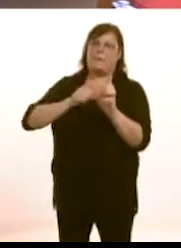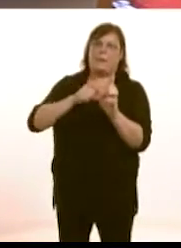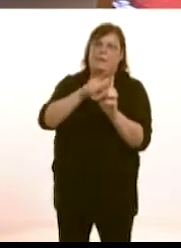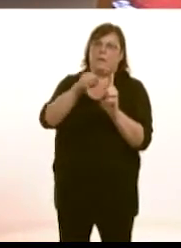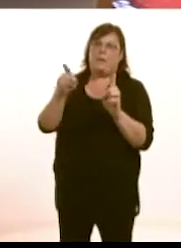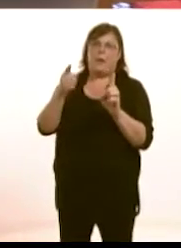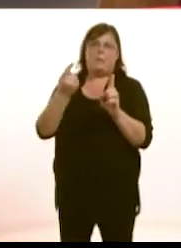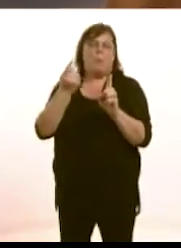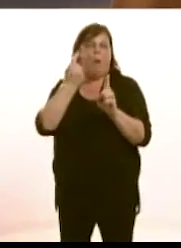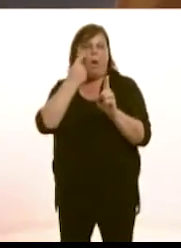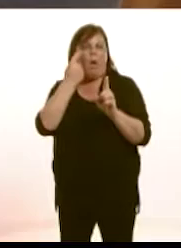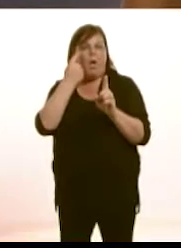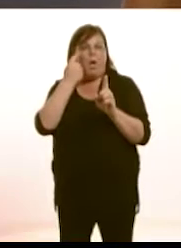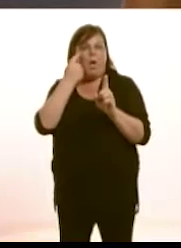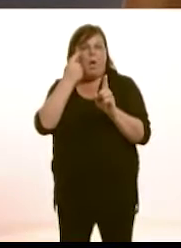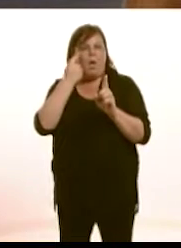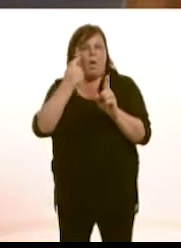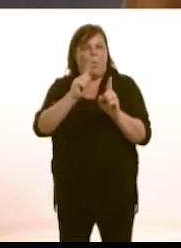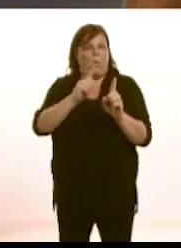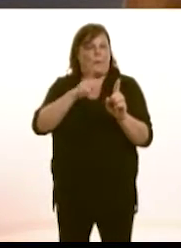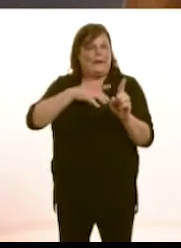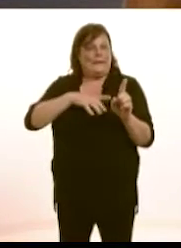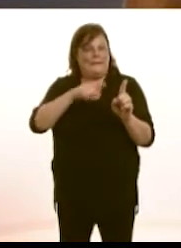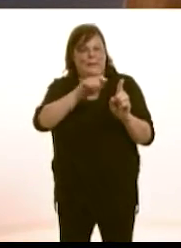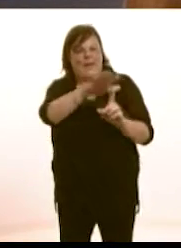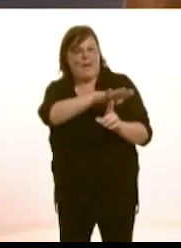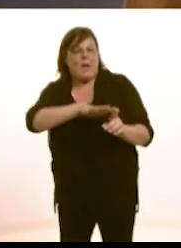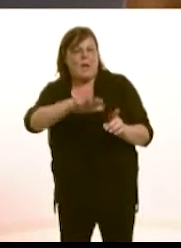mix required to deliver neurological services to their local population and tailor it accordingly.